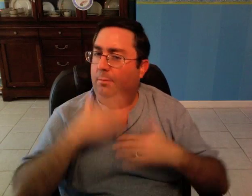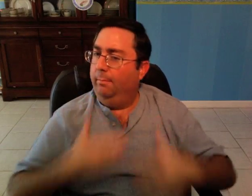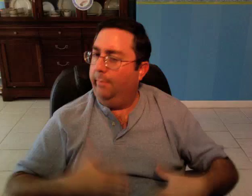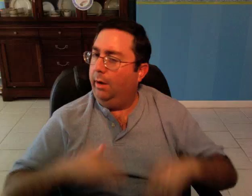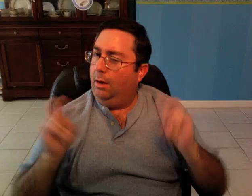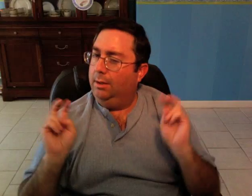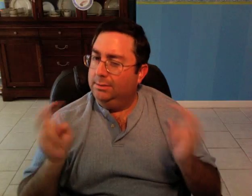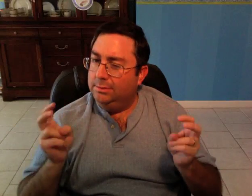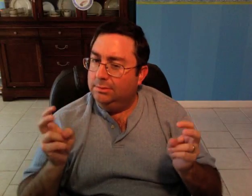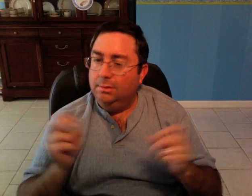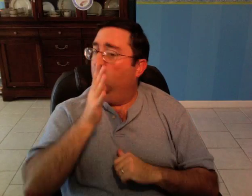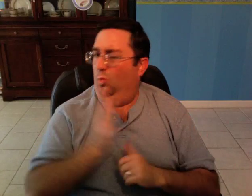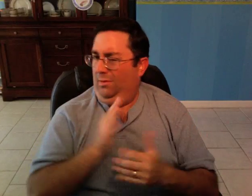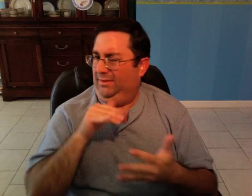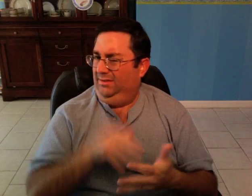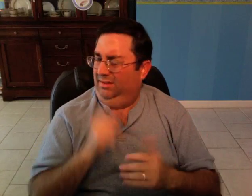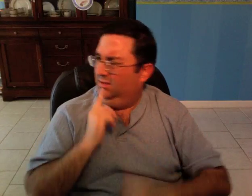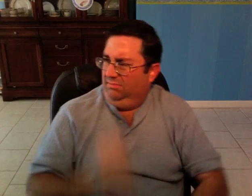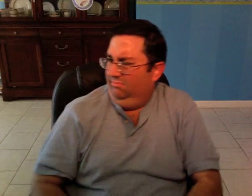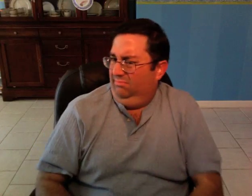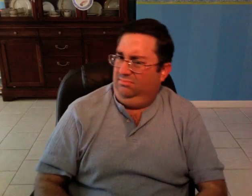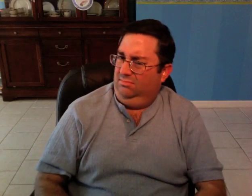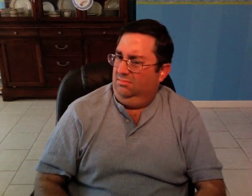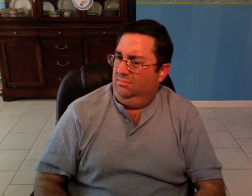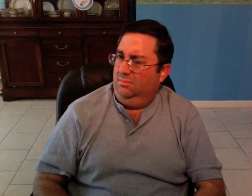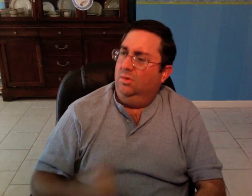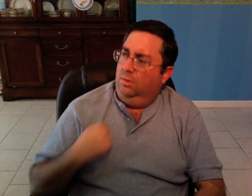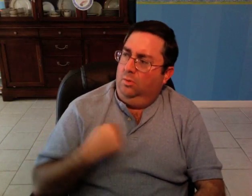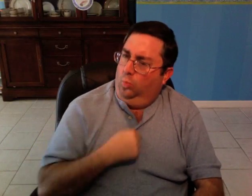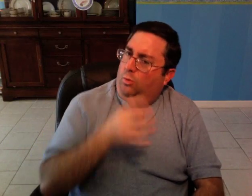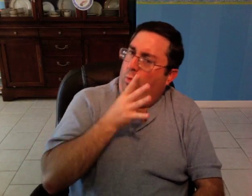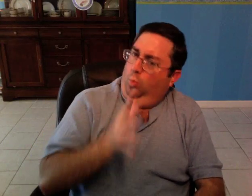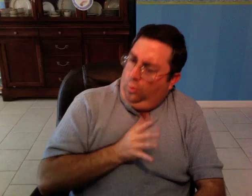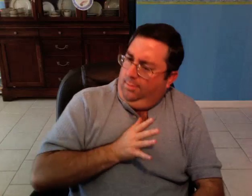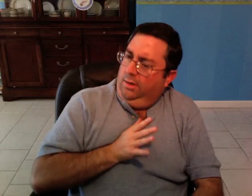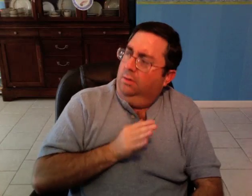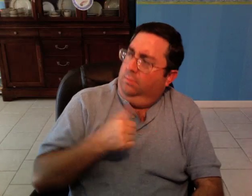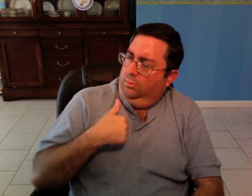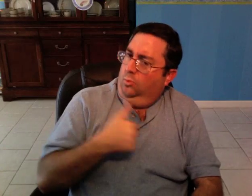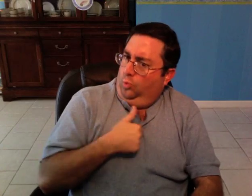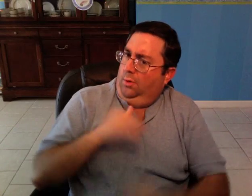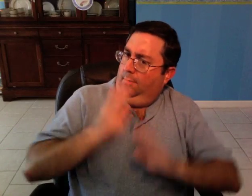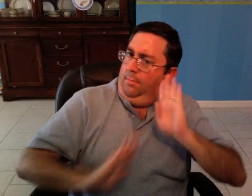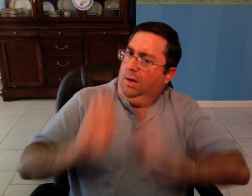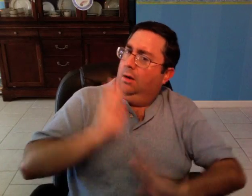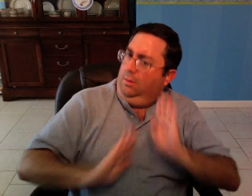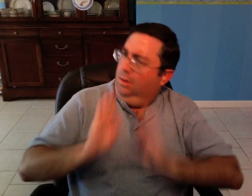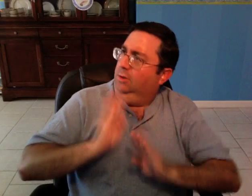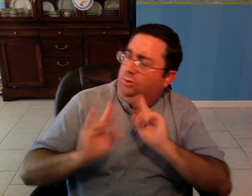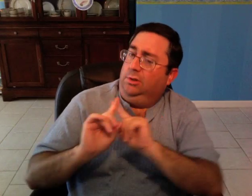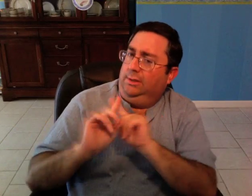"men in female bodies". Women's Studies says "no, we are Women! We are biologically different!"